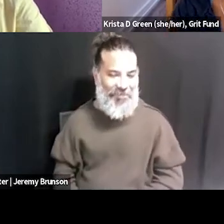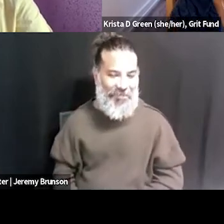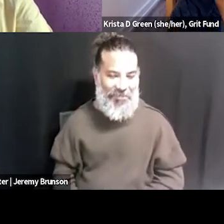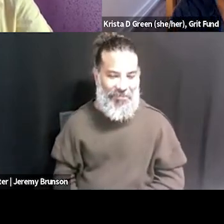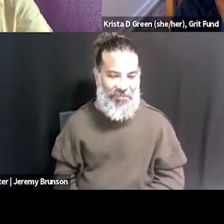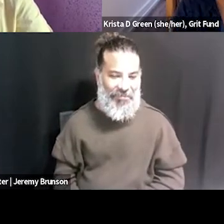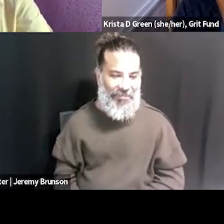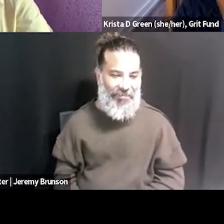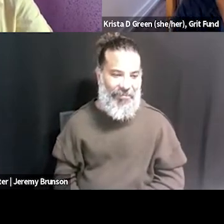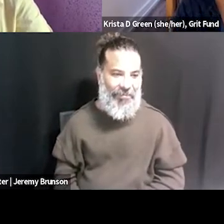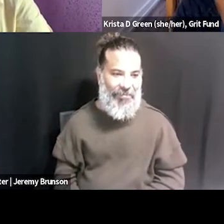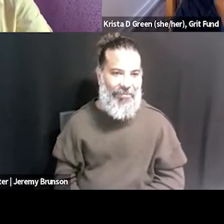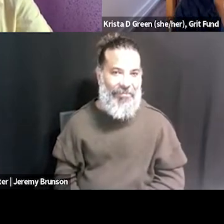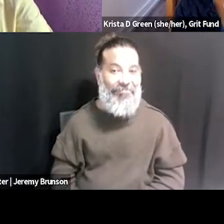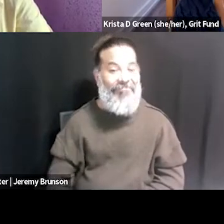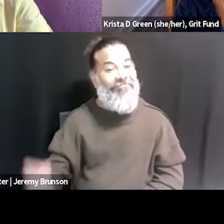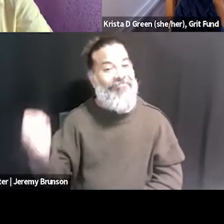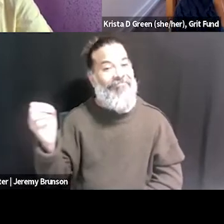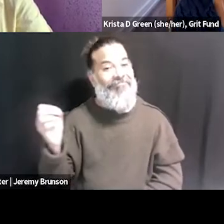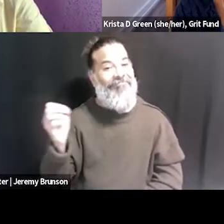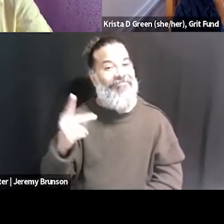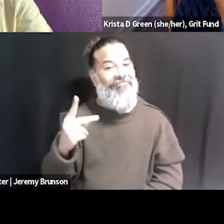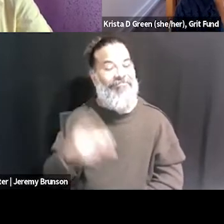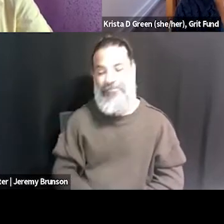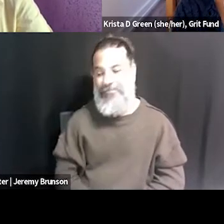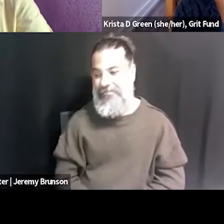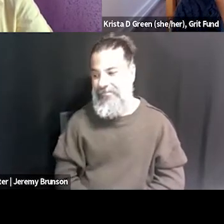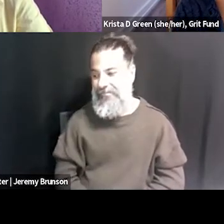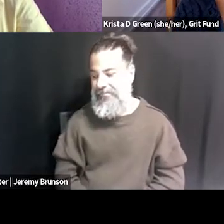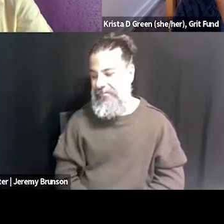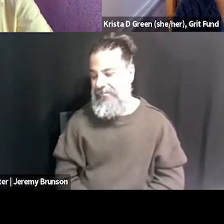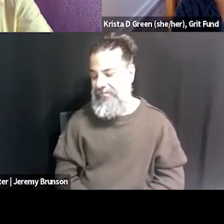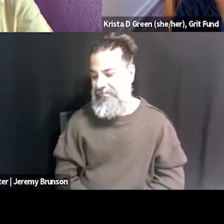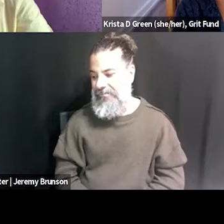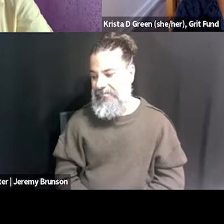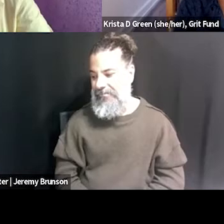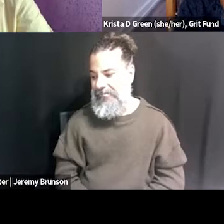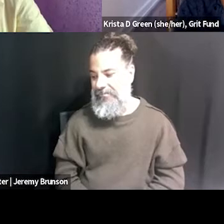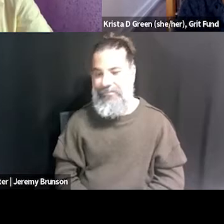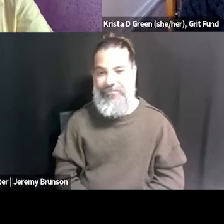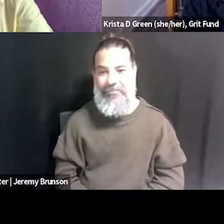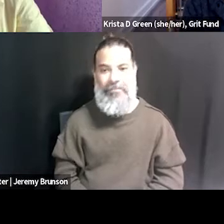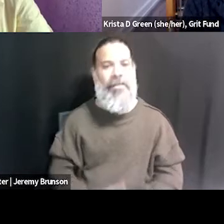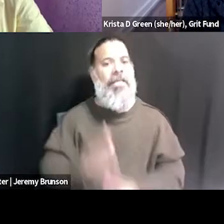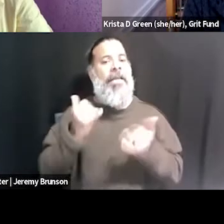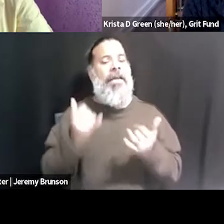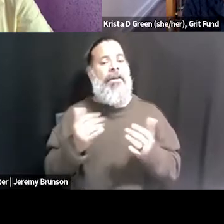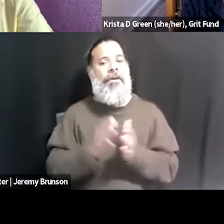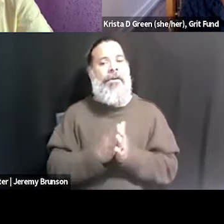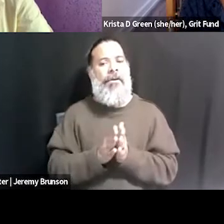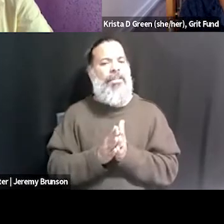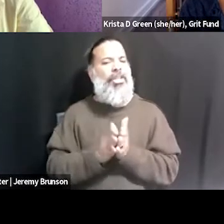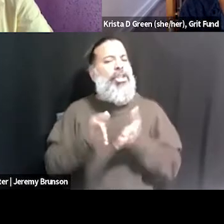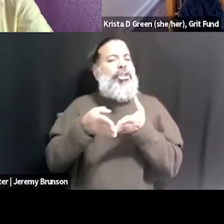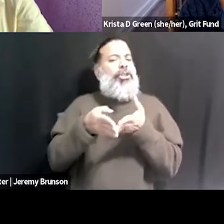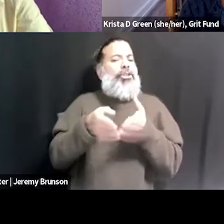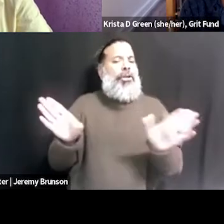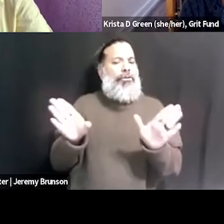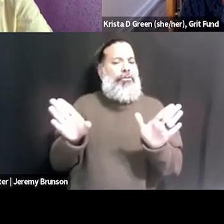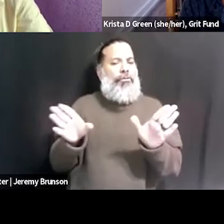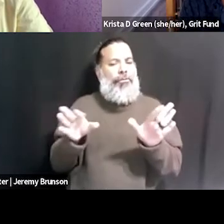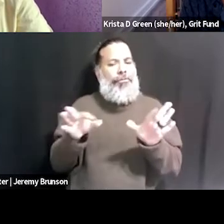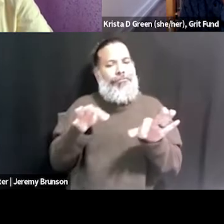So I am going to go over just general guidelines that we have for Grit Fund.